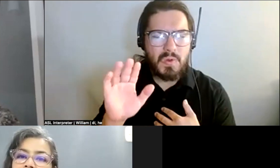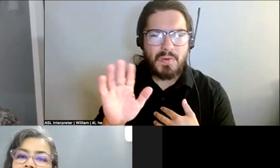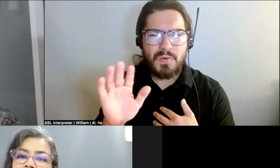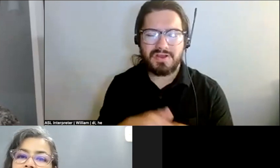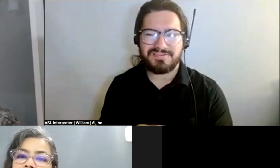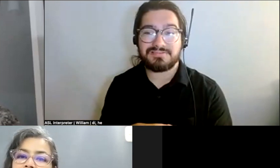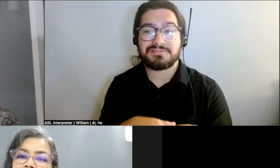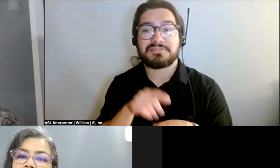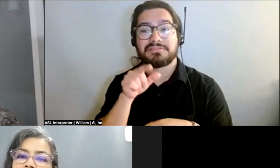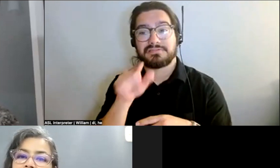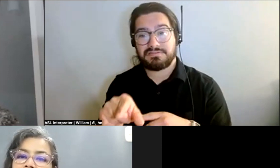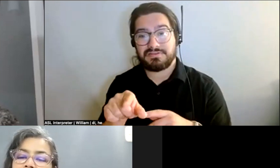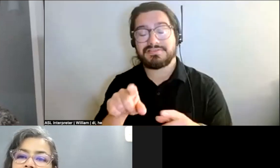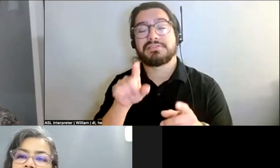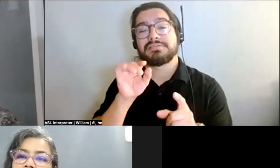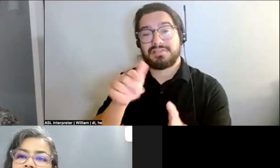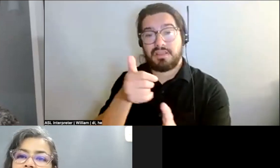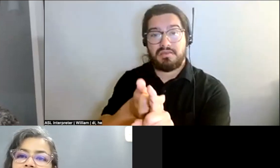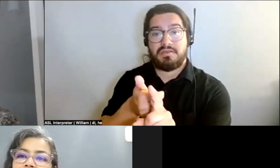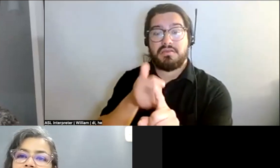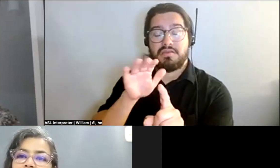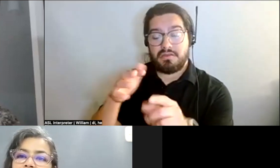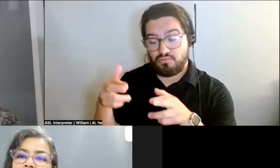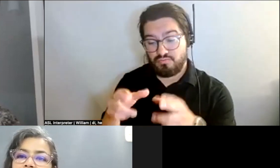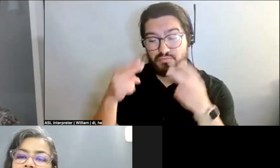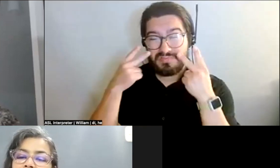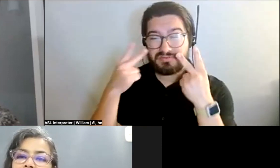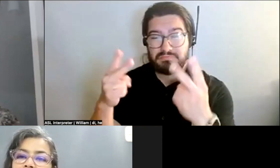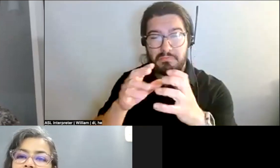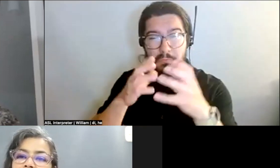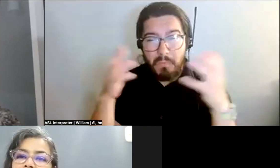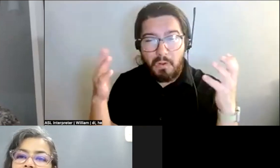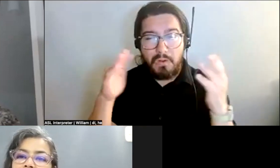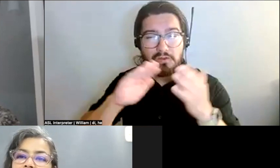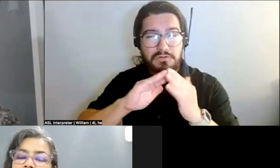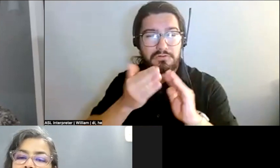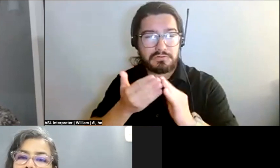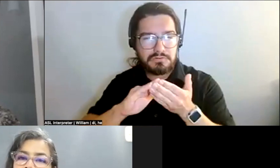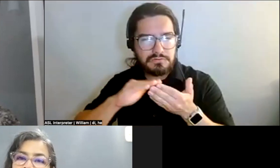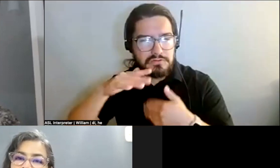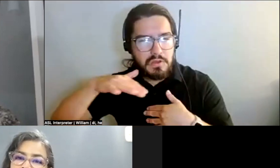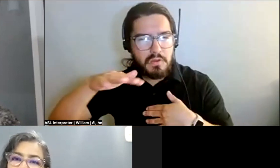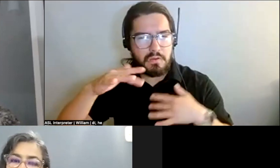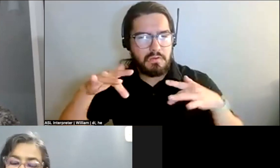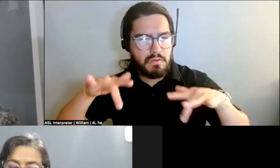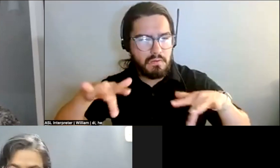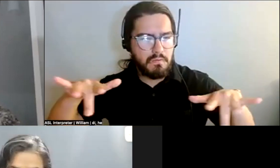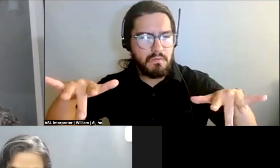The Guaire River has seen too much. The city is naked. It runs and it dances and it gets drunk.